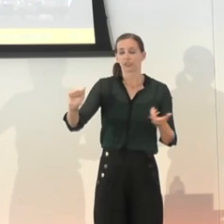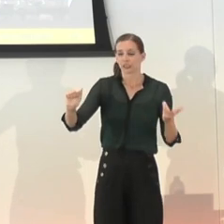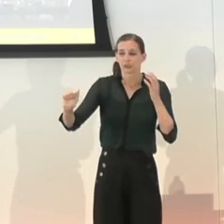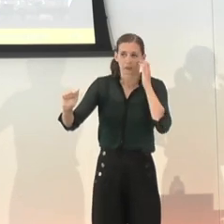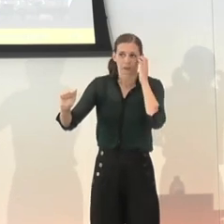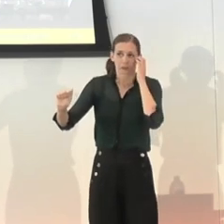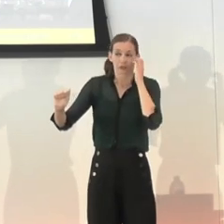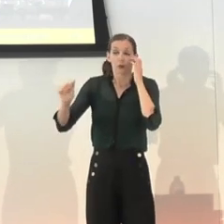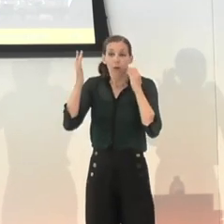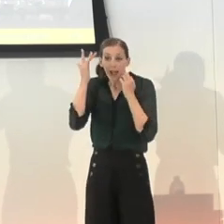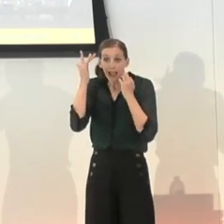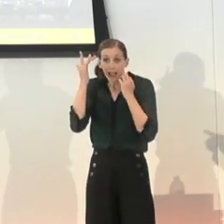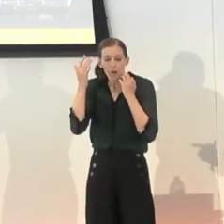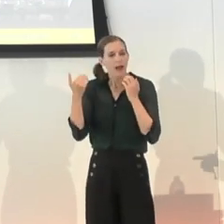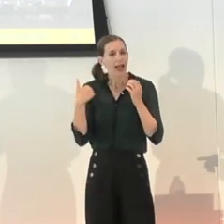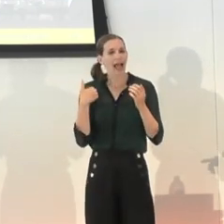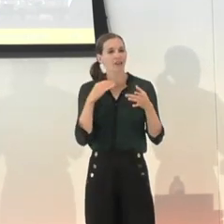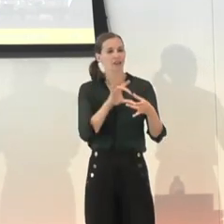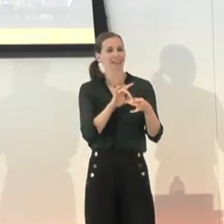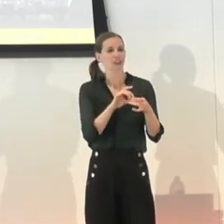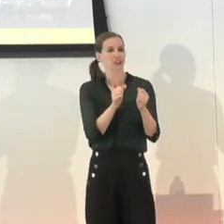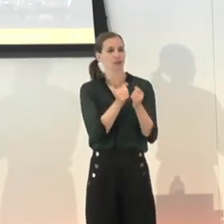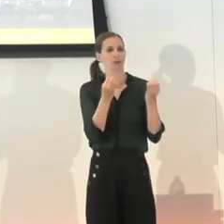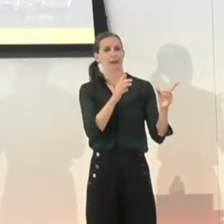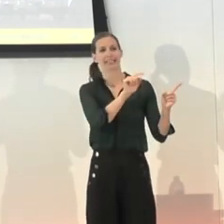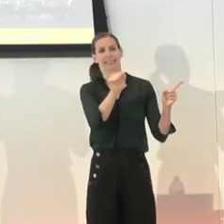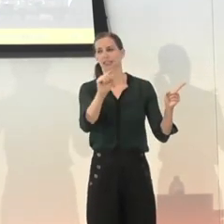we also have relationships with several companies but if we have to go to every